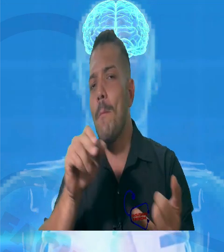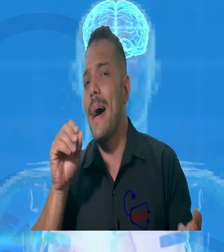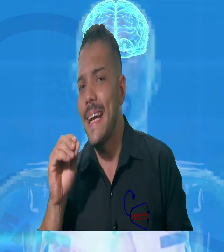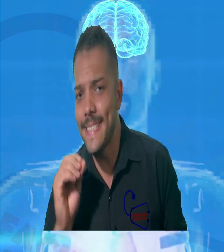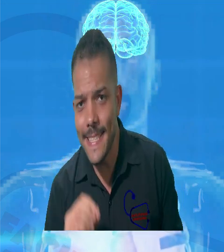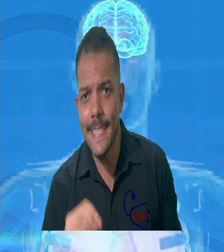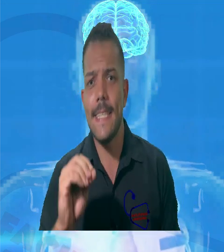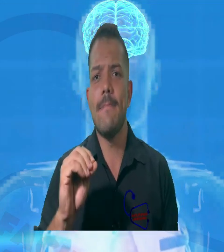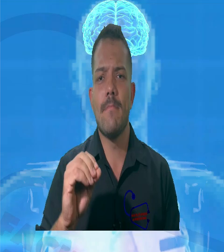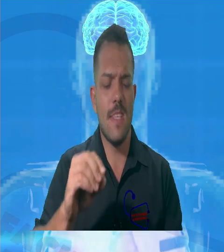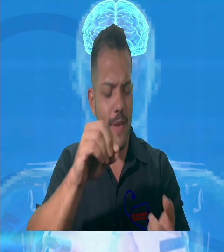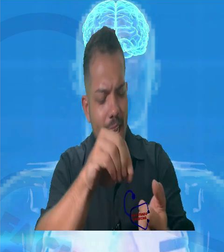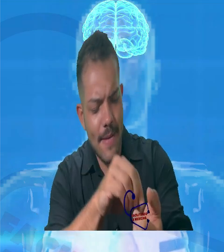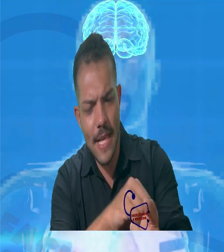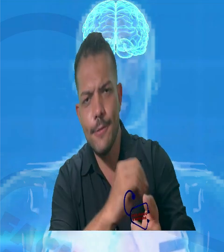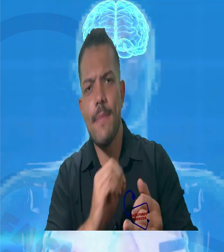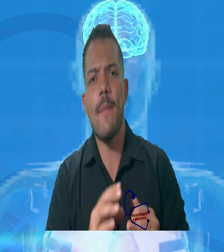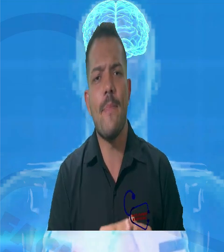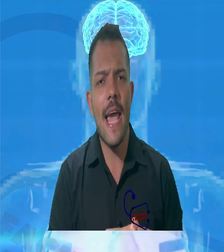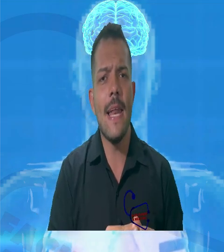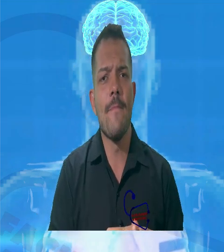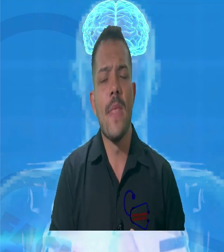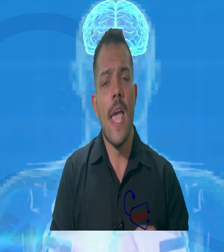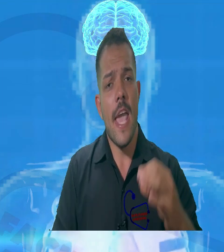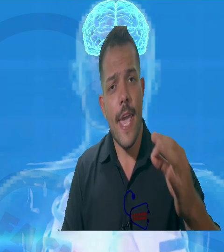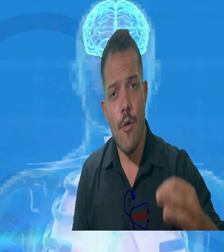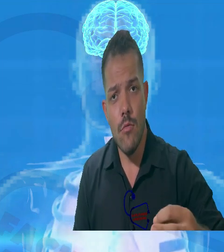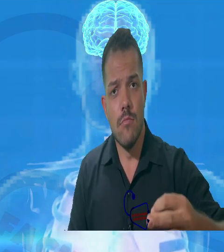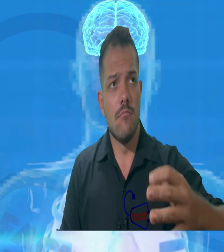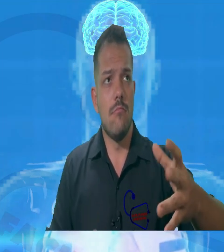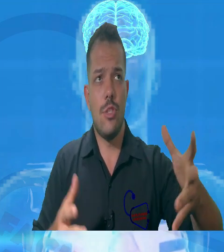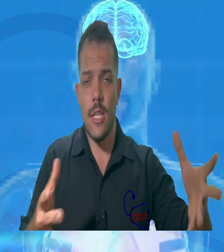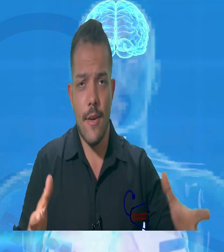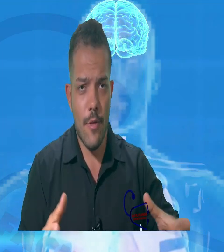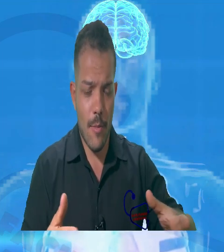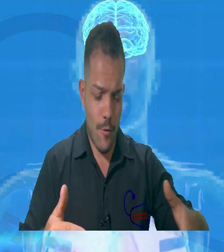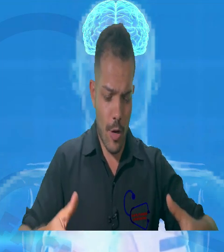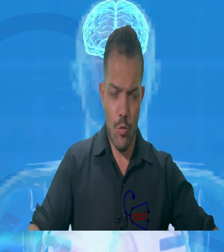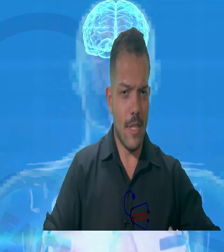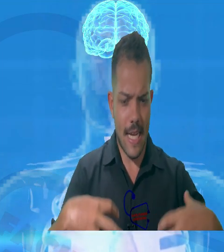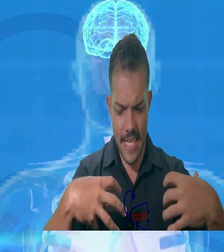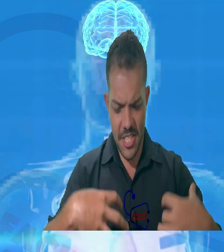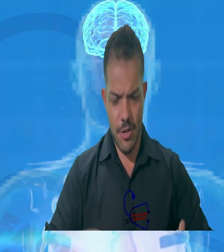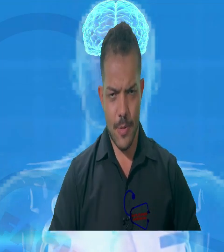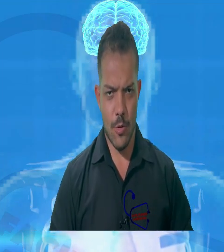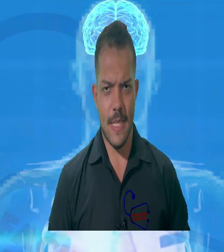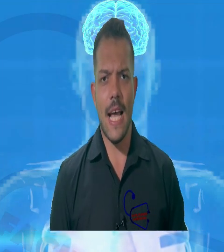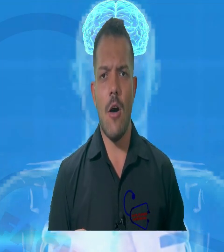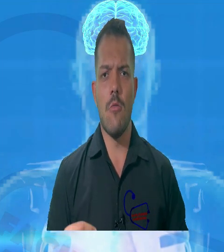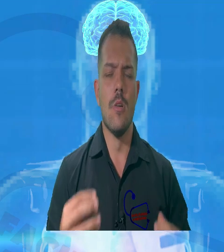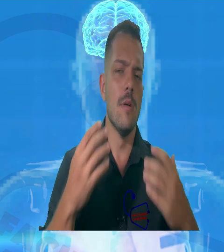parasite that walks on my skin, I will somehow find it in the abdominal region,